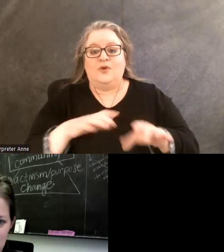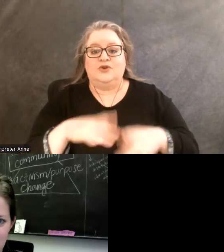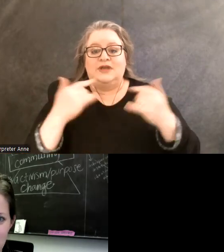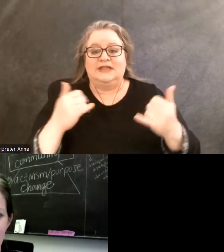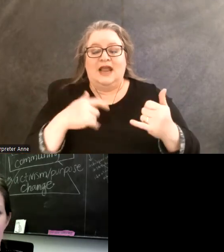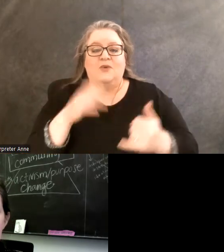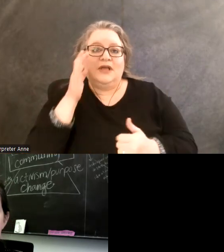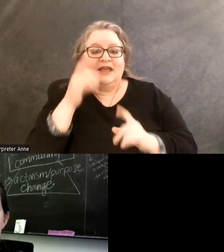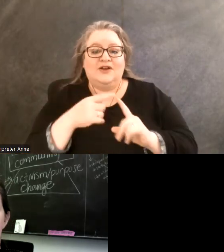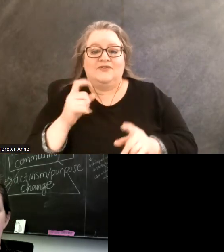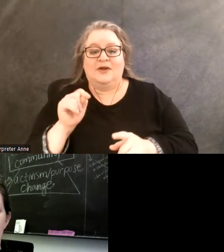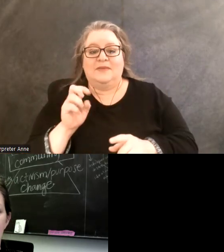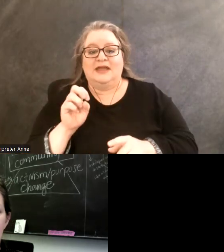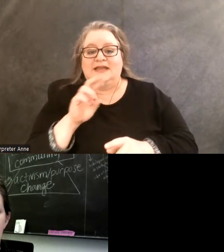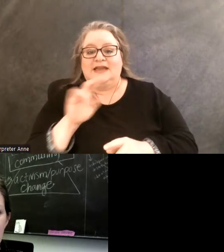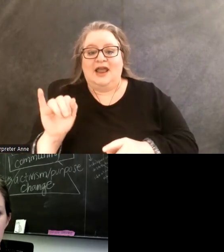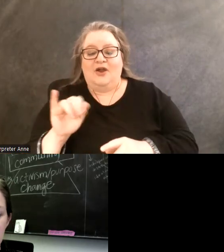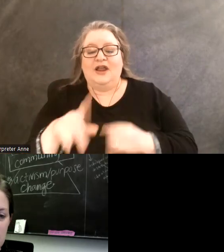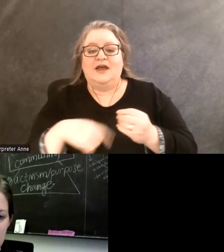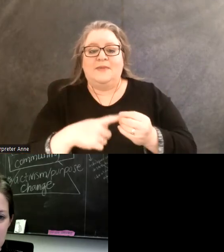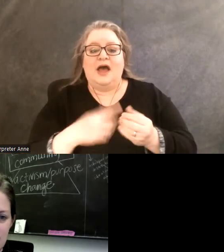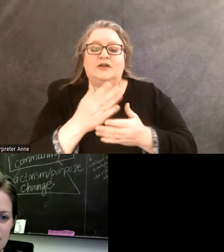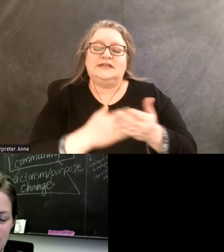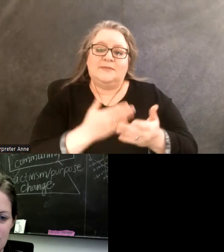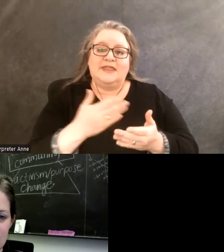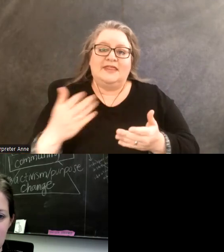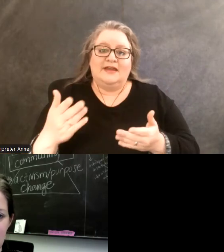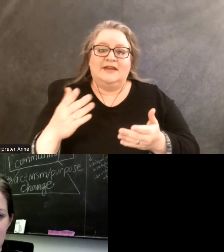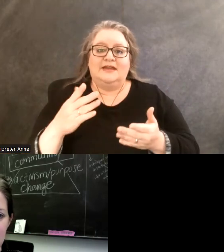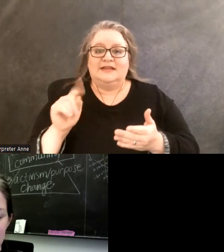bit from Terri about some of the things that Terri has been